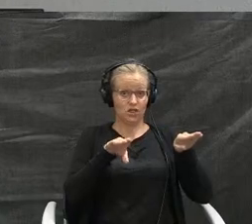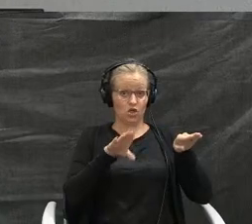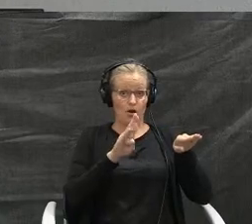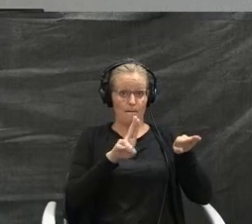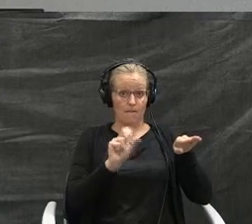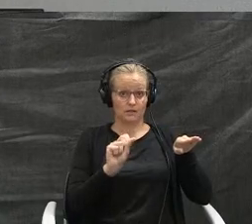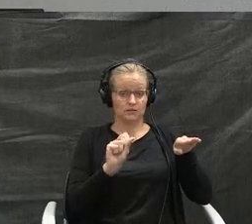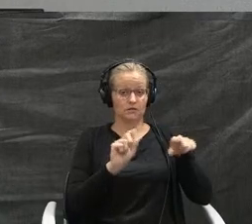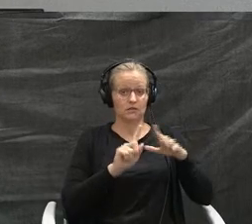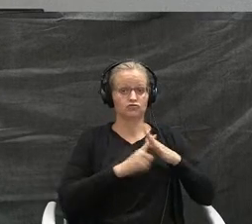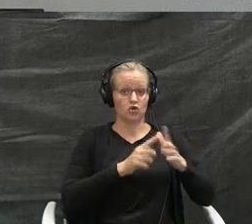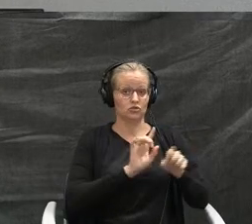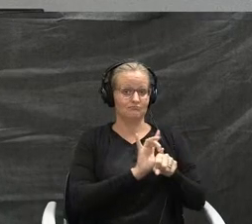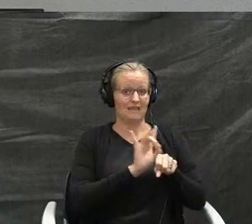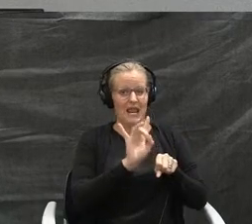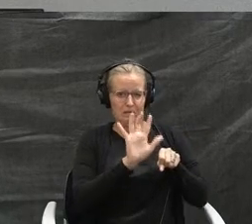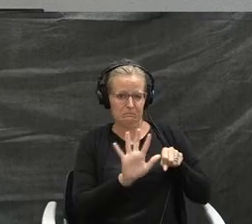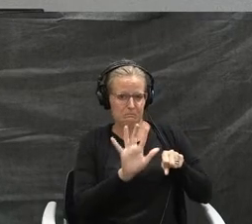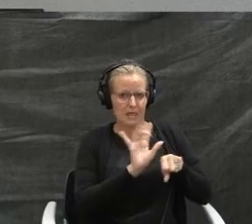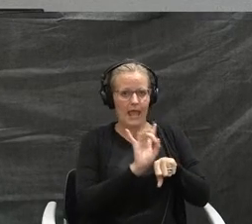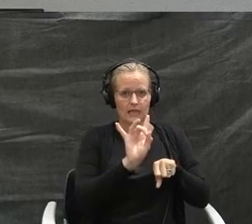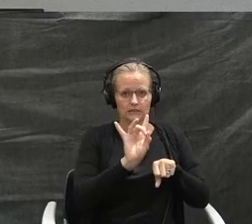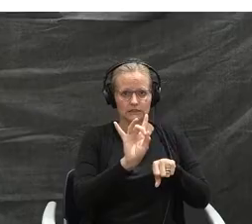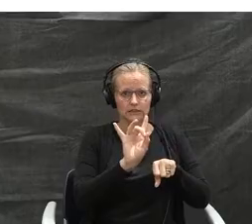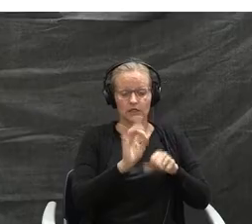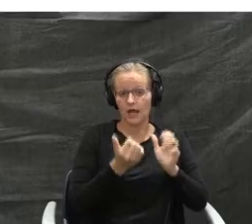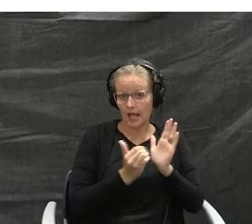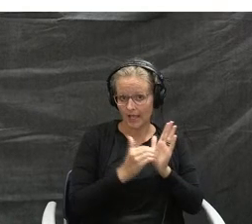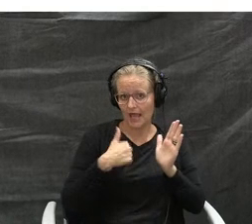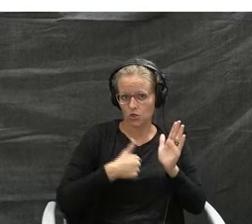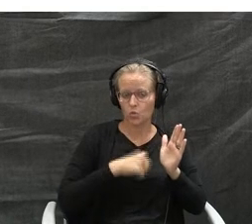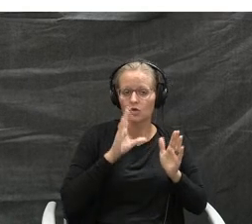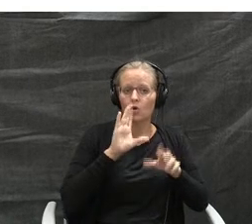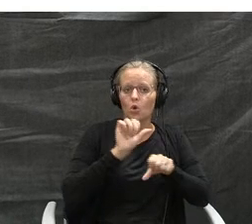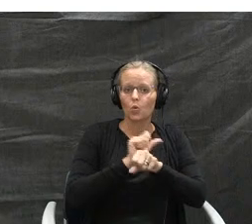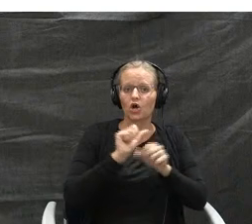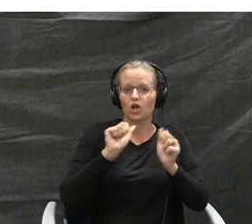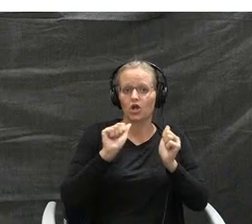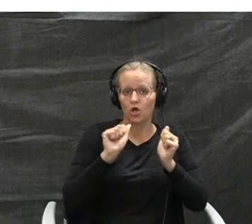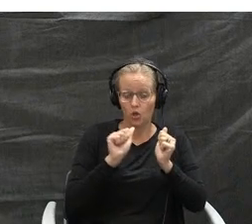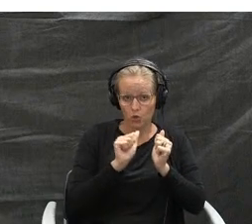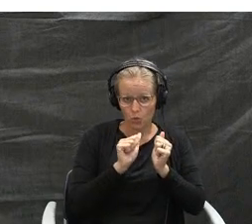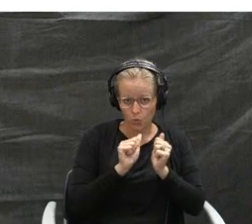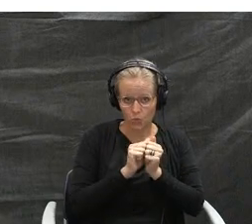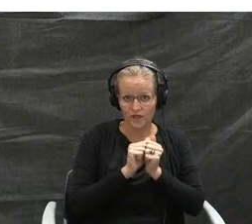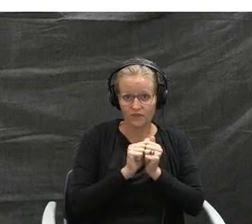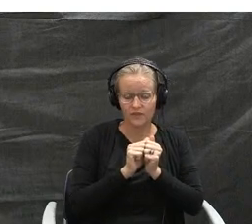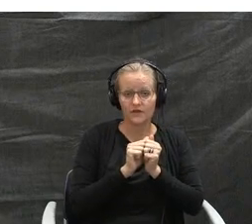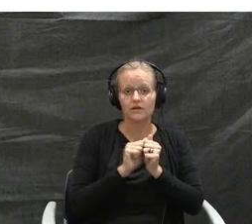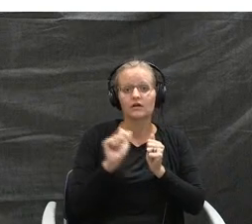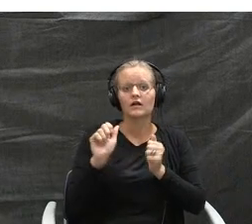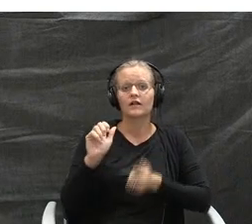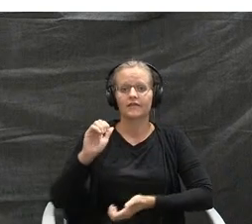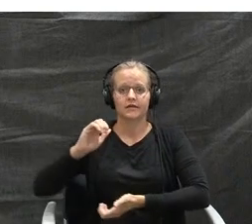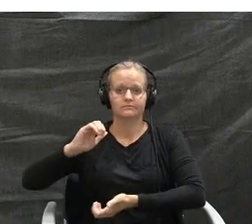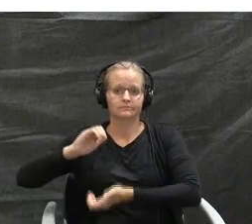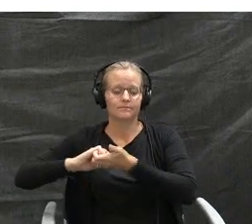And again will work with the parochial schools that use our transportation so that they can fit into our plan, but.